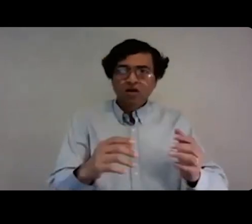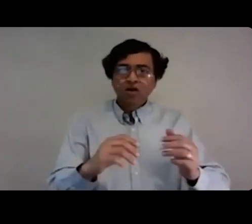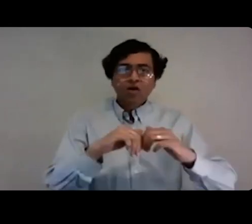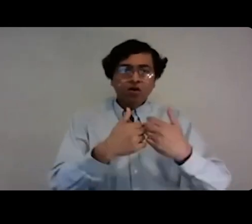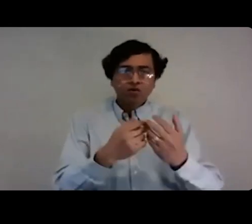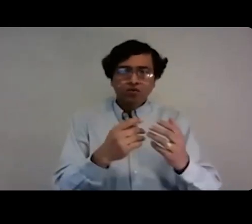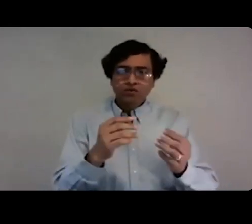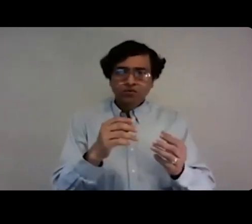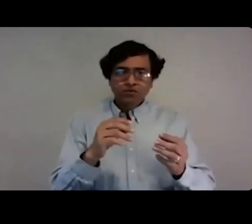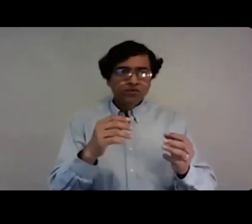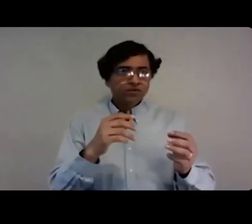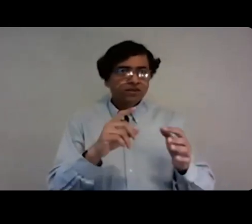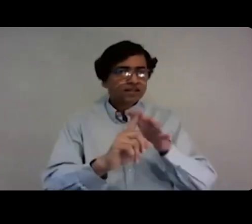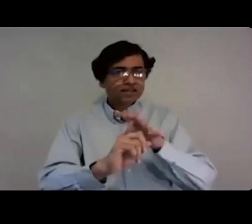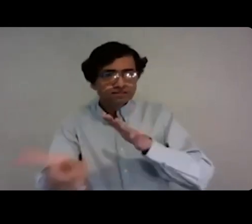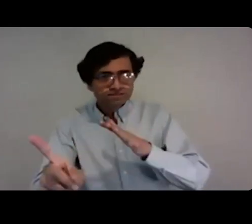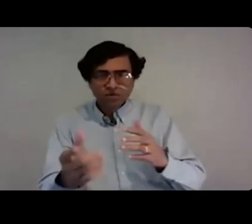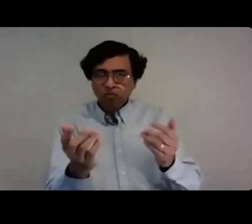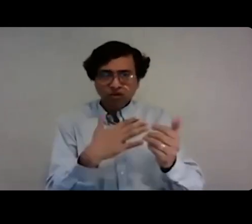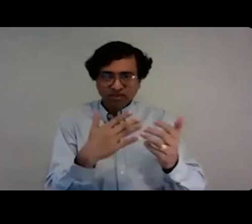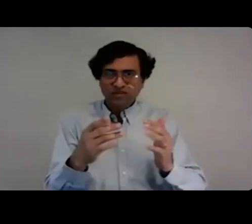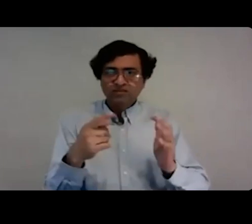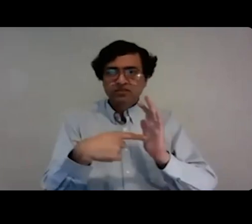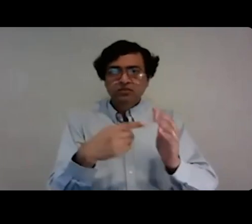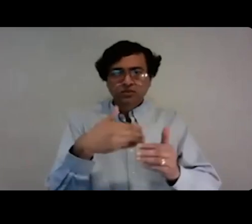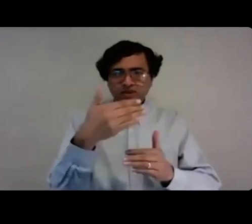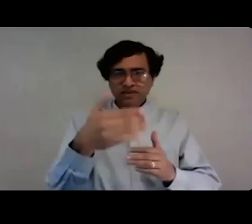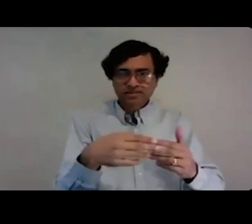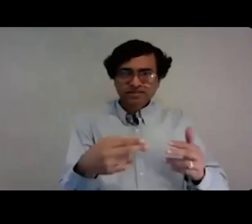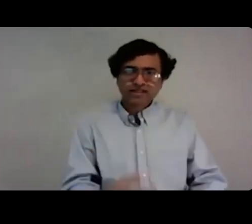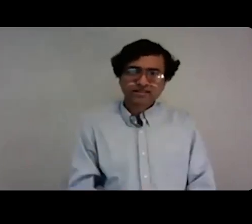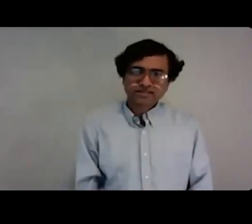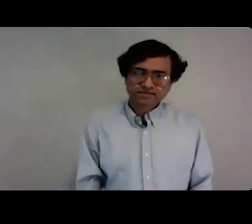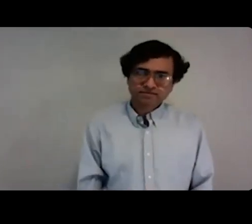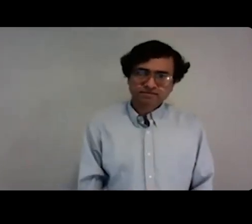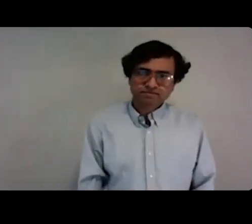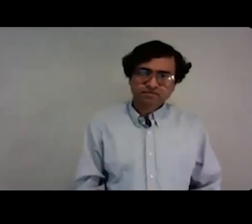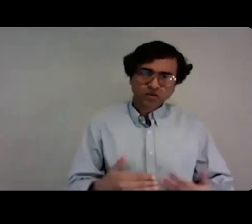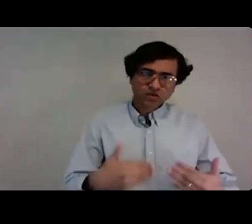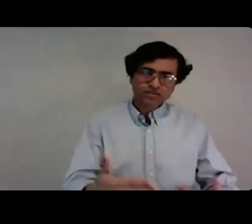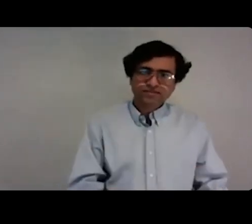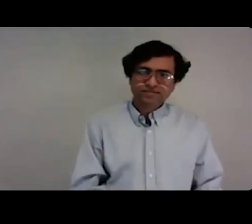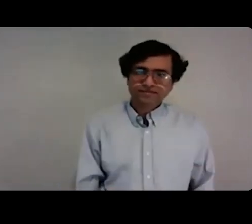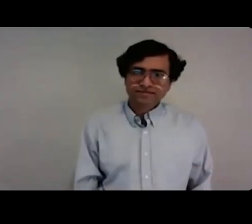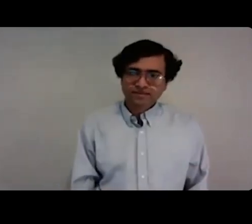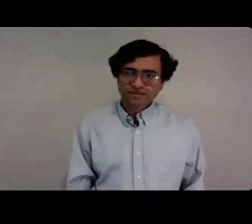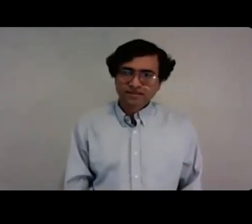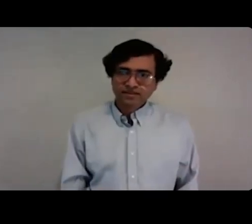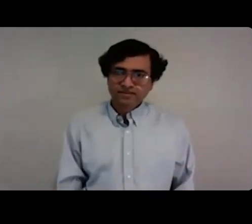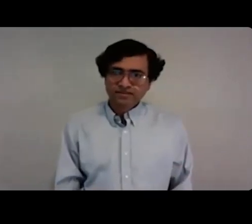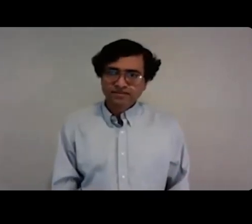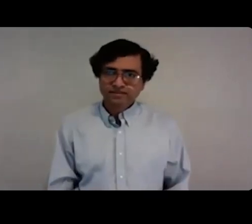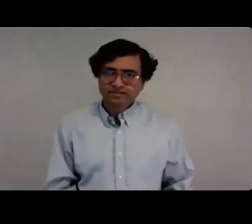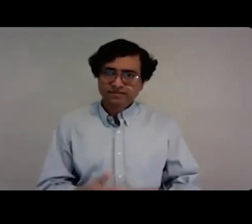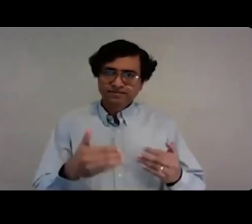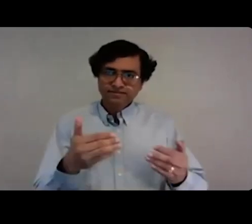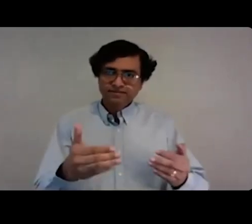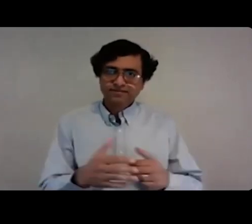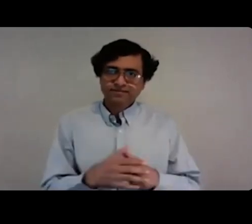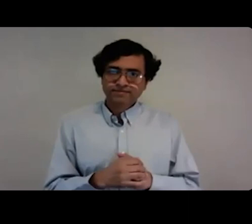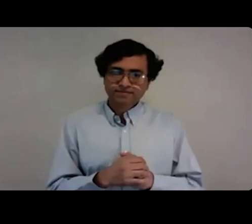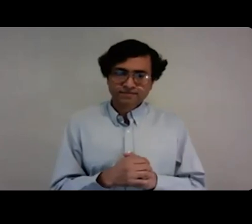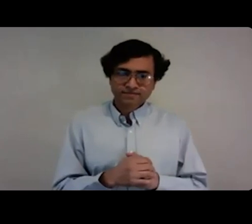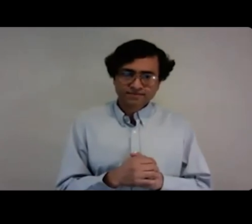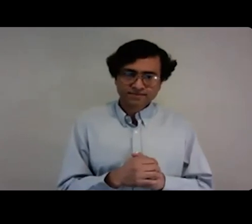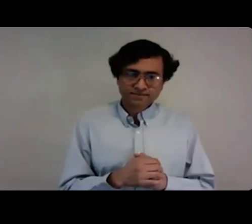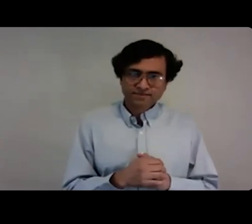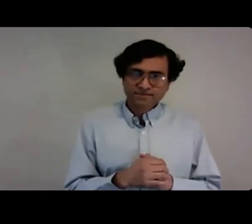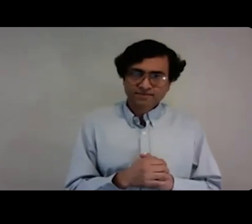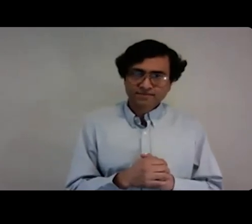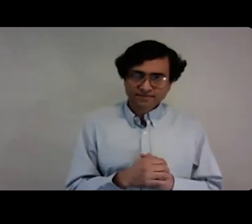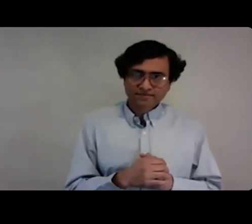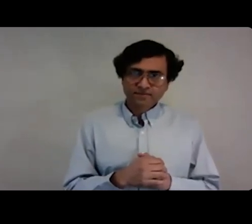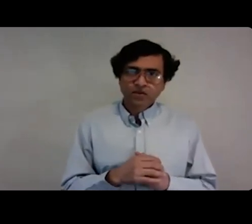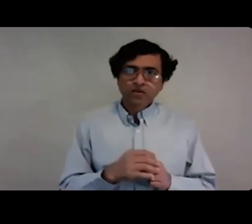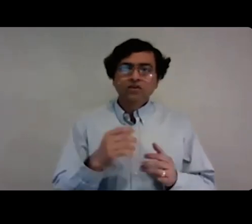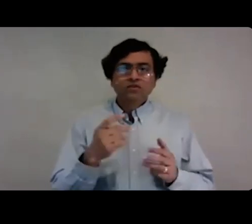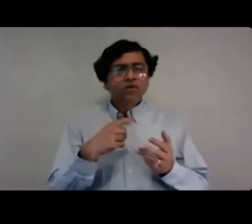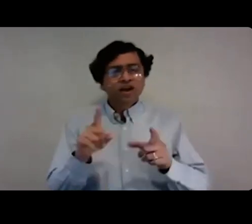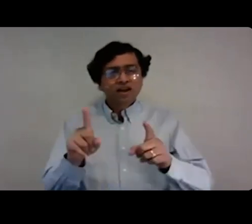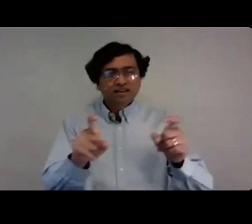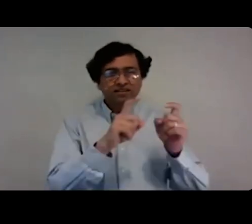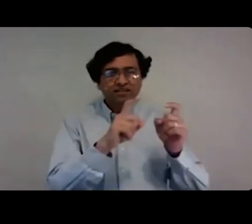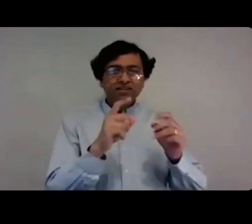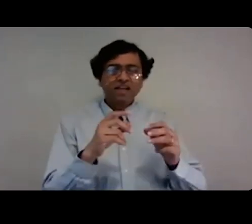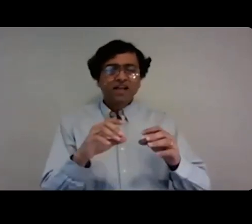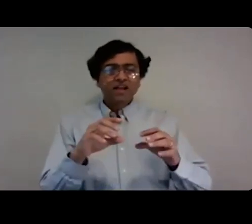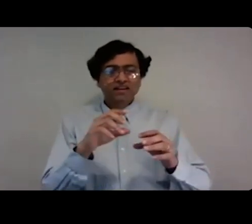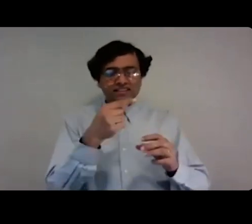One example of many where this can be very fruitful is looking at emergency visual notifications.